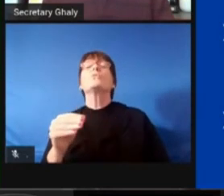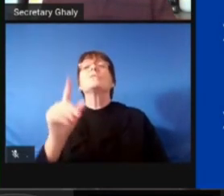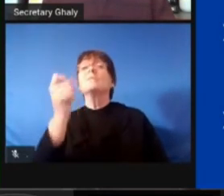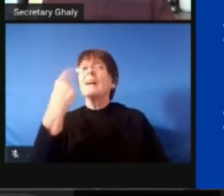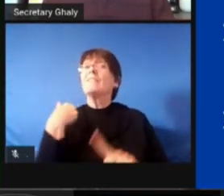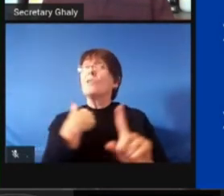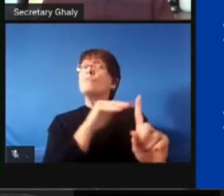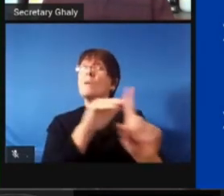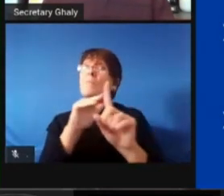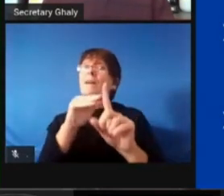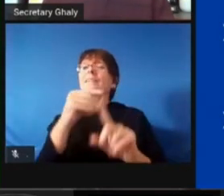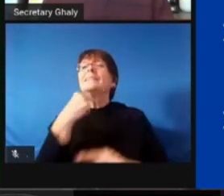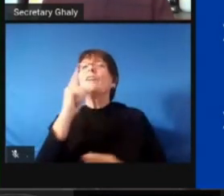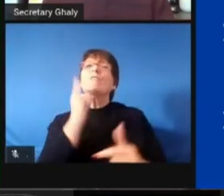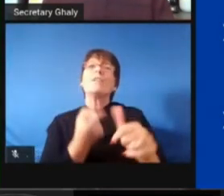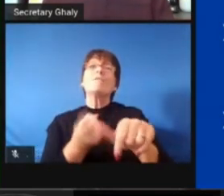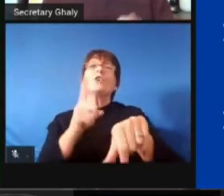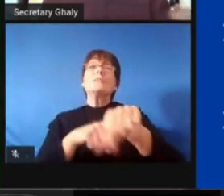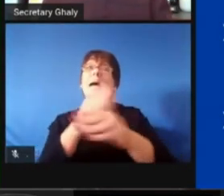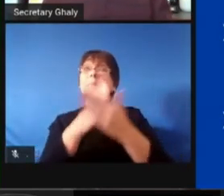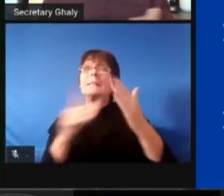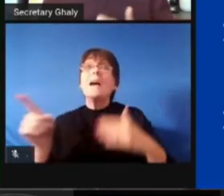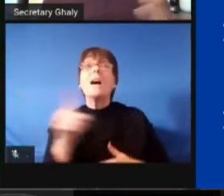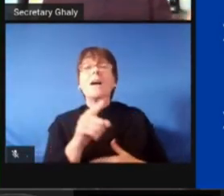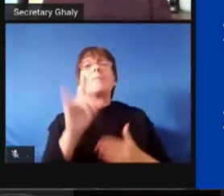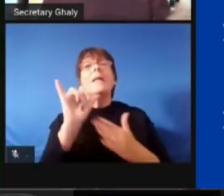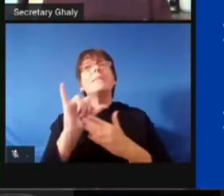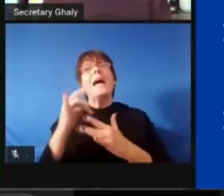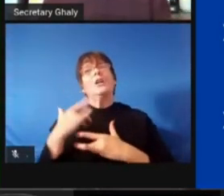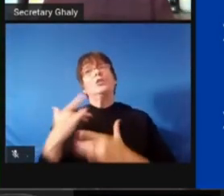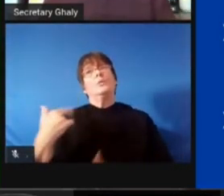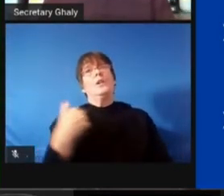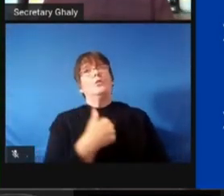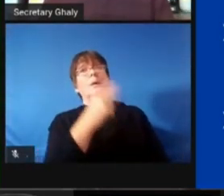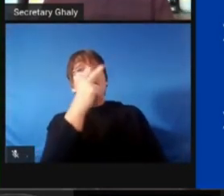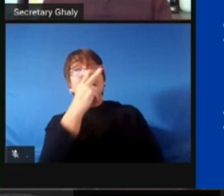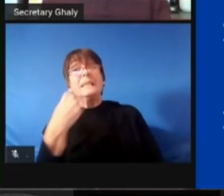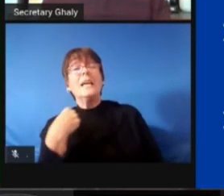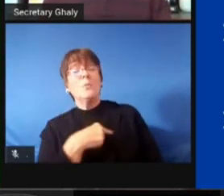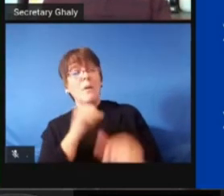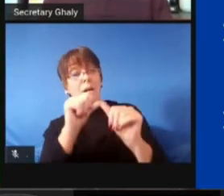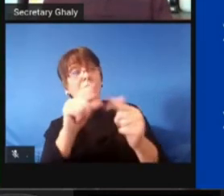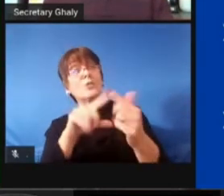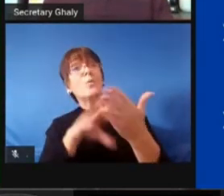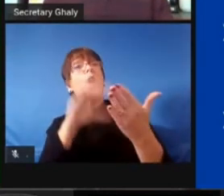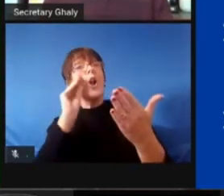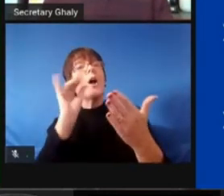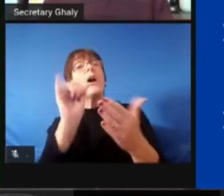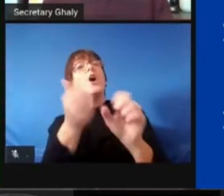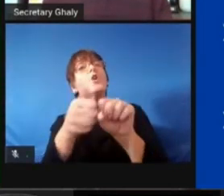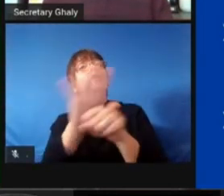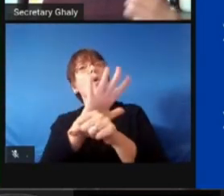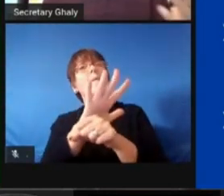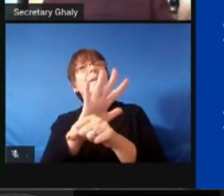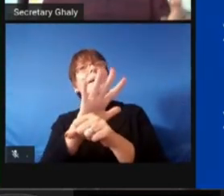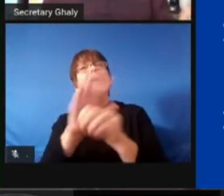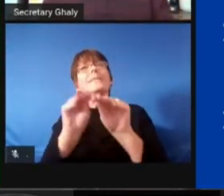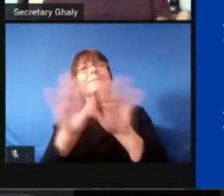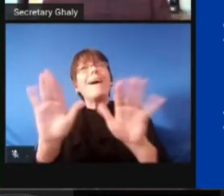TODAY, TWO WEEKS LATER, 3.7%. SIMILARLY, WE TALK ABOUT HOSPITALIZATION AND ICU NUMBERS. I WILL REMIND YOU OR TELL YOU